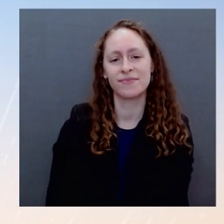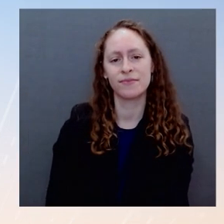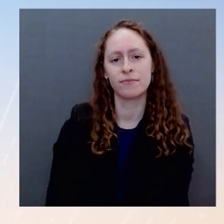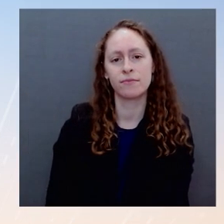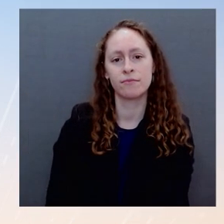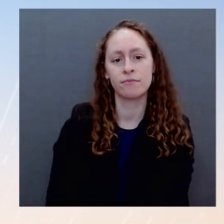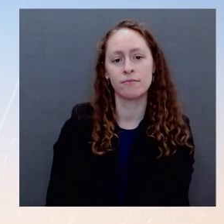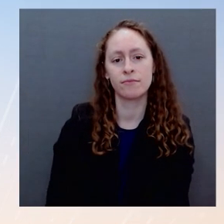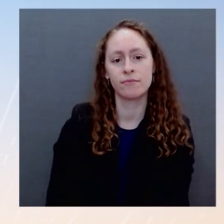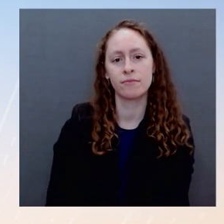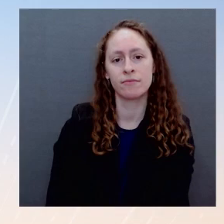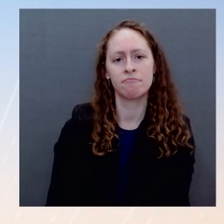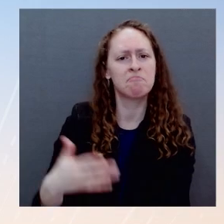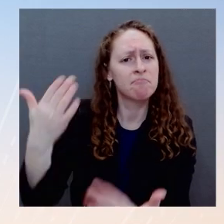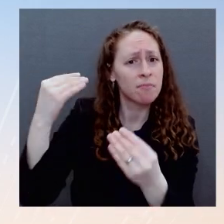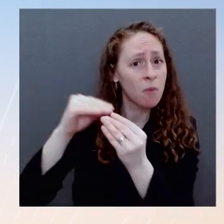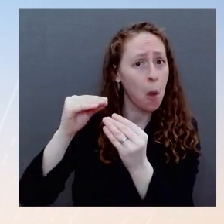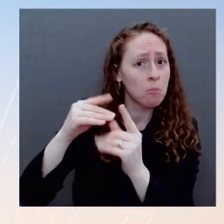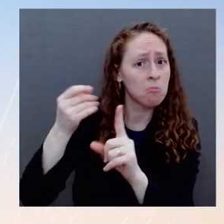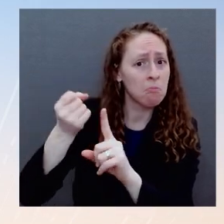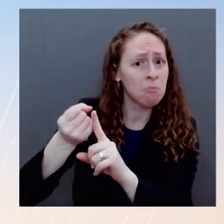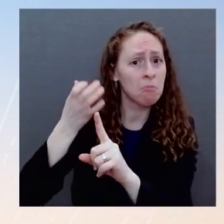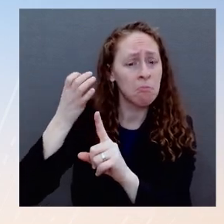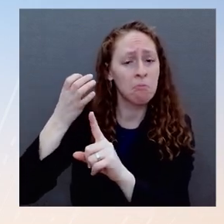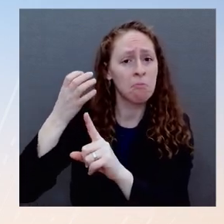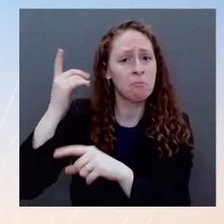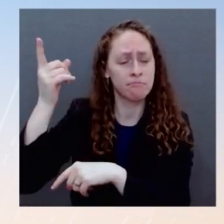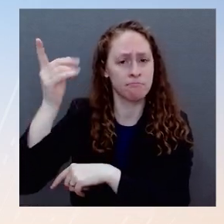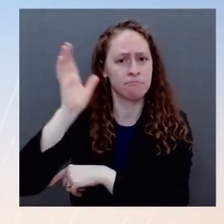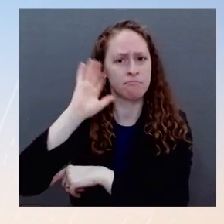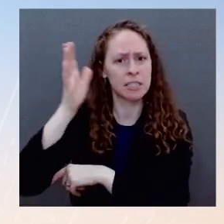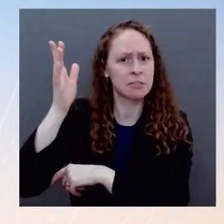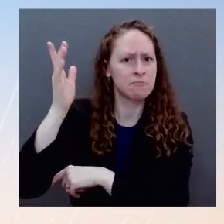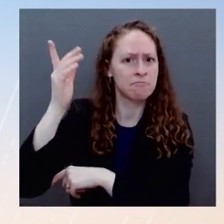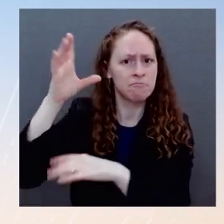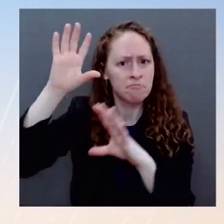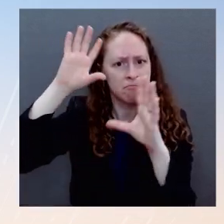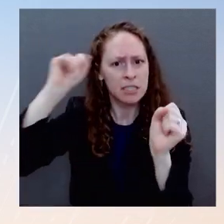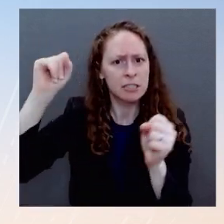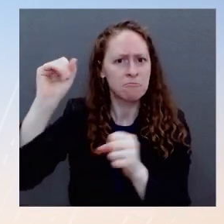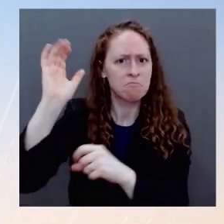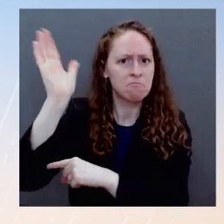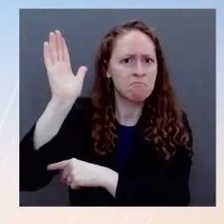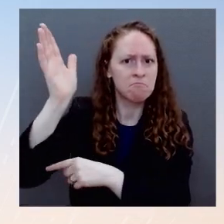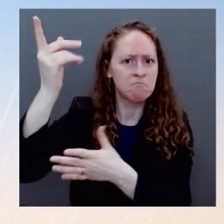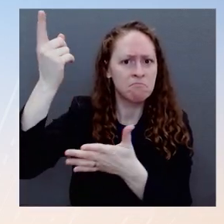Chris, we've just caught you. The Press: You have. I -- Ms. Psaki: It's okay. I now relate to your teachers in high school